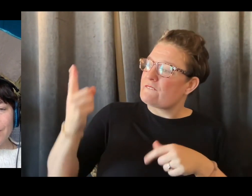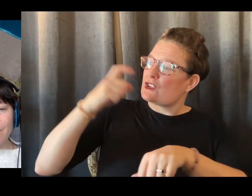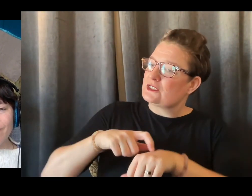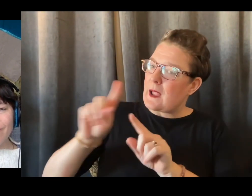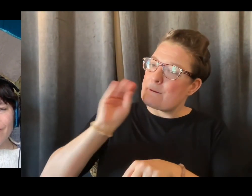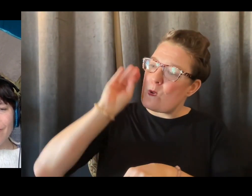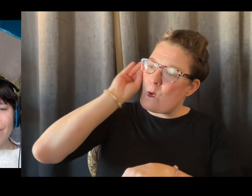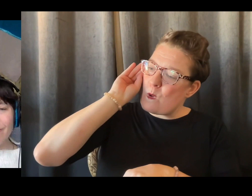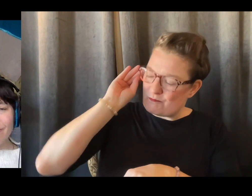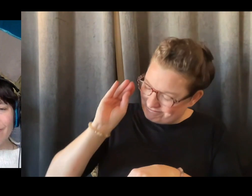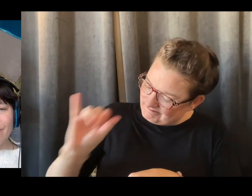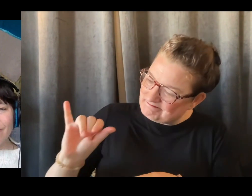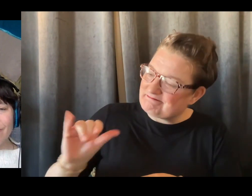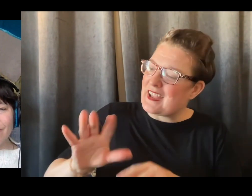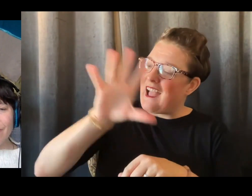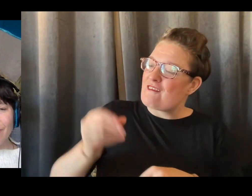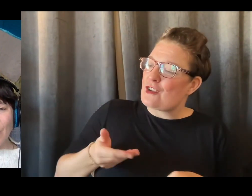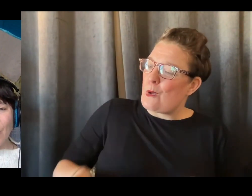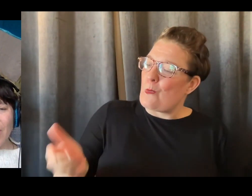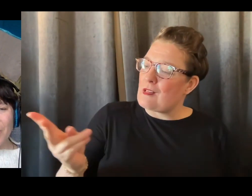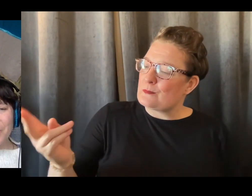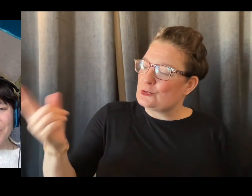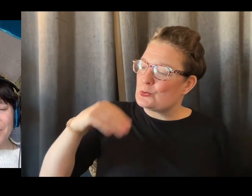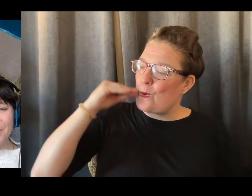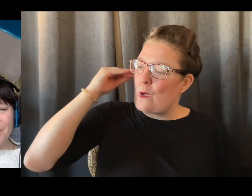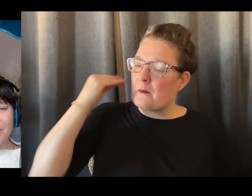We just cried. Nomy: Yeah. Jna: And he was not confused, right?